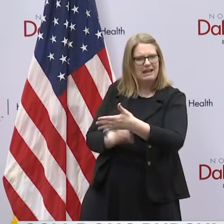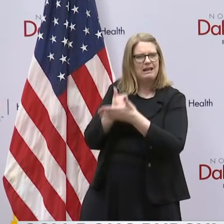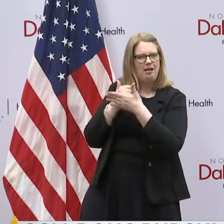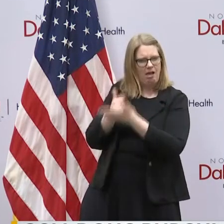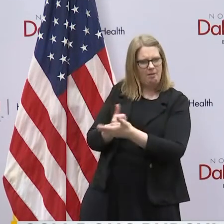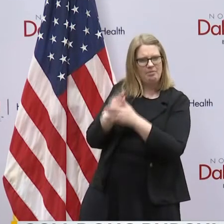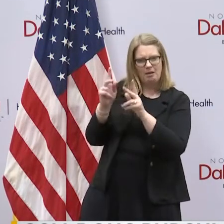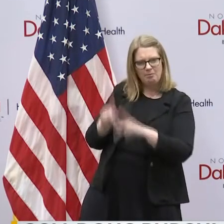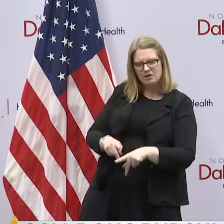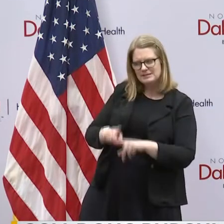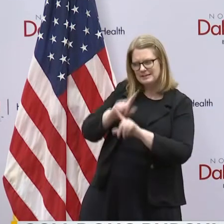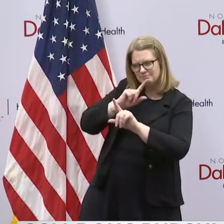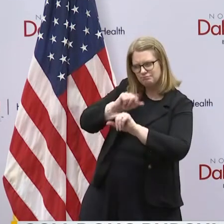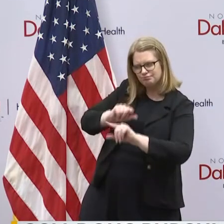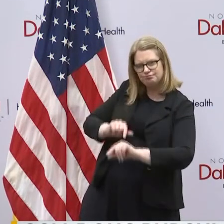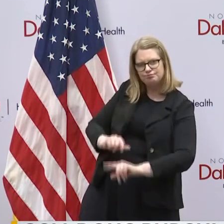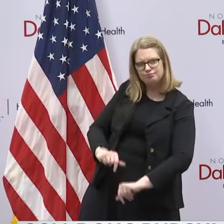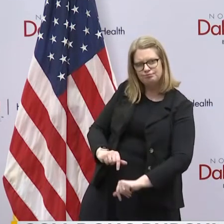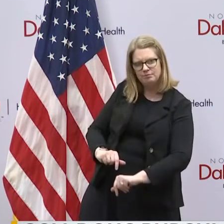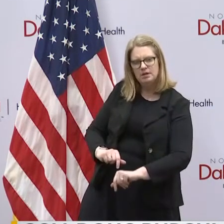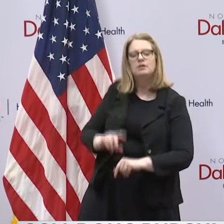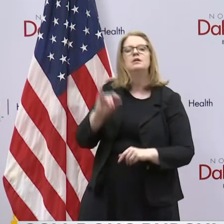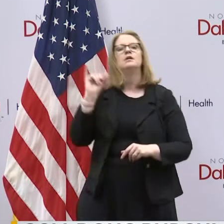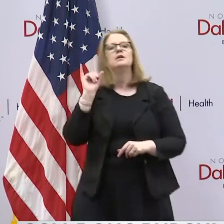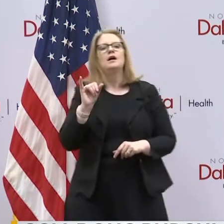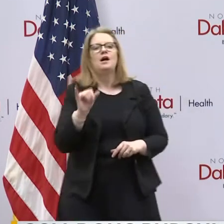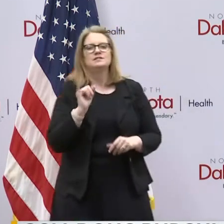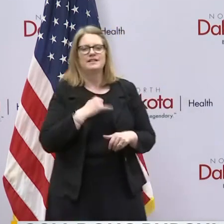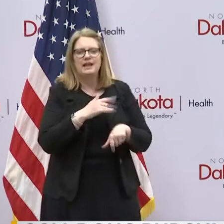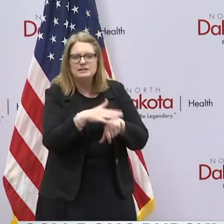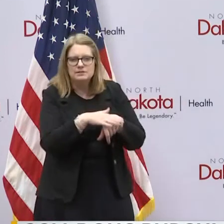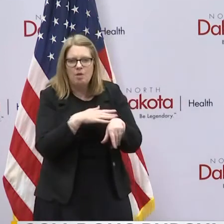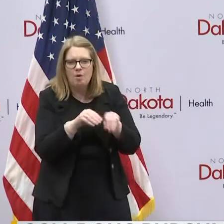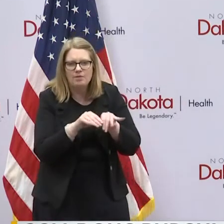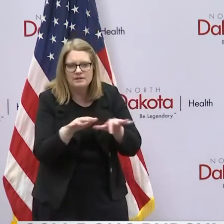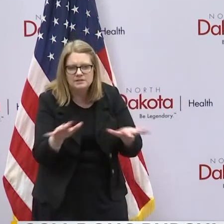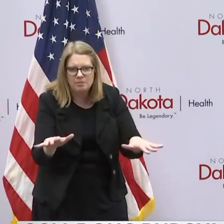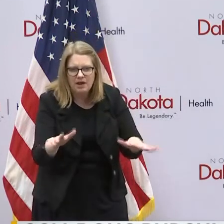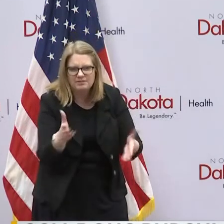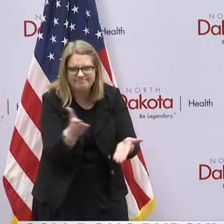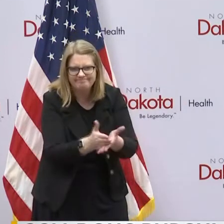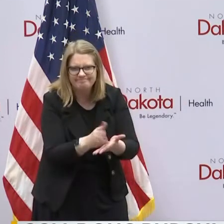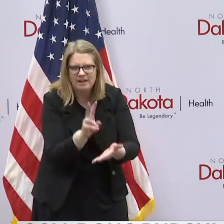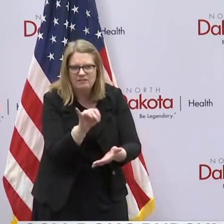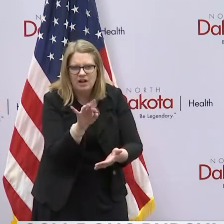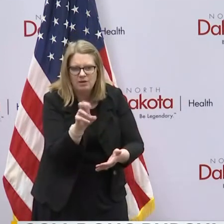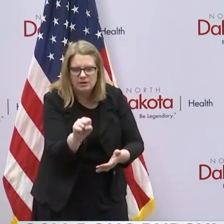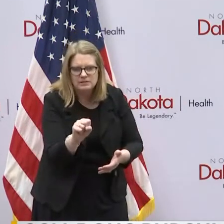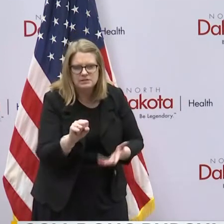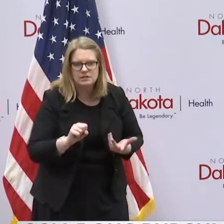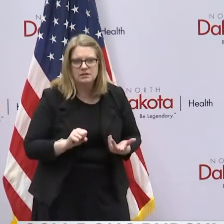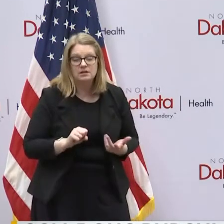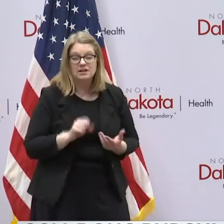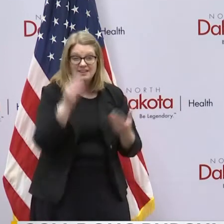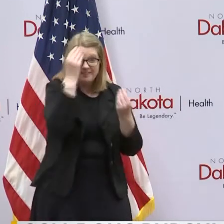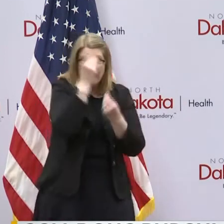YOU'VE BEEN TO HELP YOU ACCURATELY HELP THE CONTACT TRACERS SLOW DOWN OR ARREST THE SPREAD OF THE VIRUS.